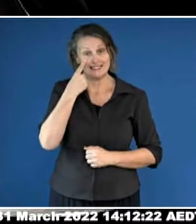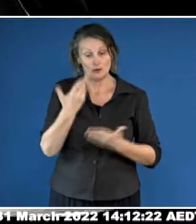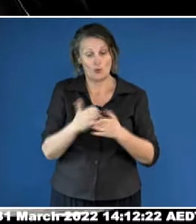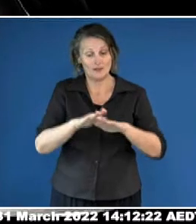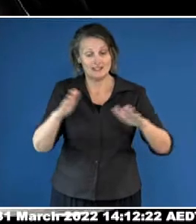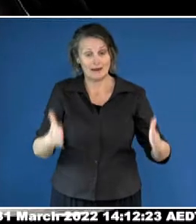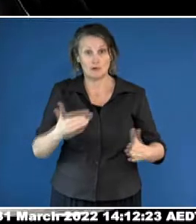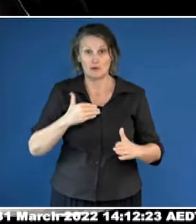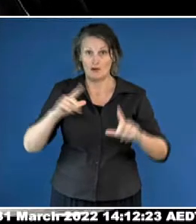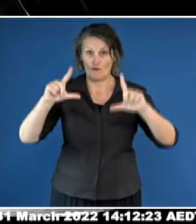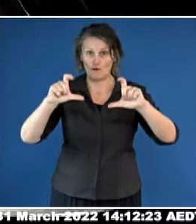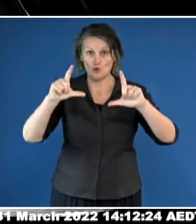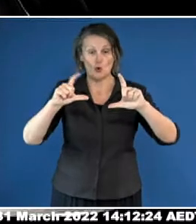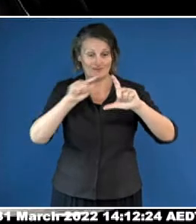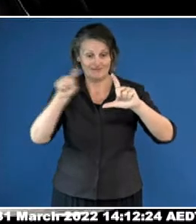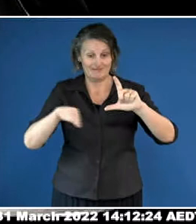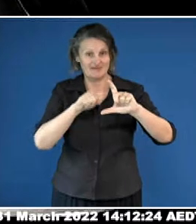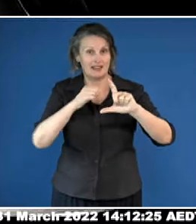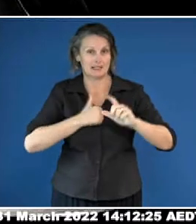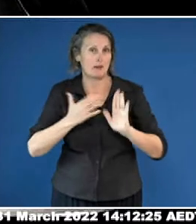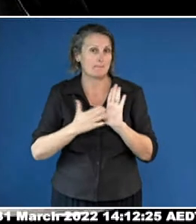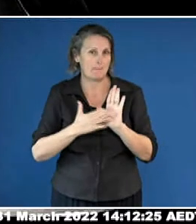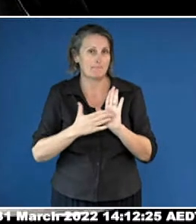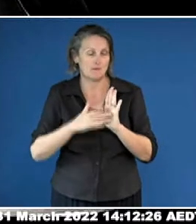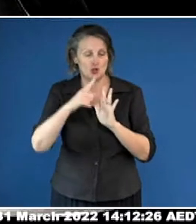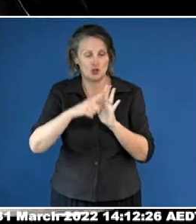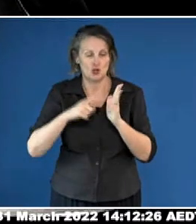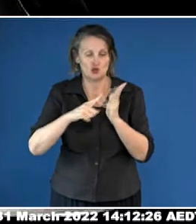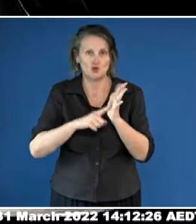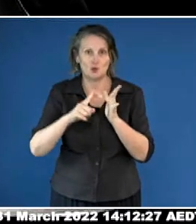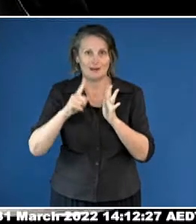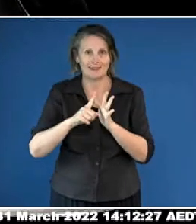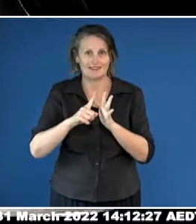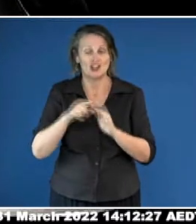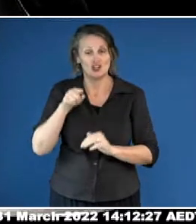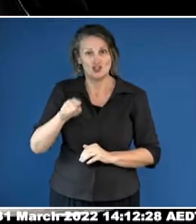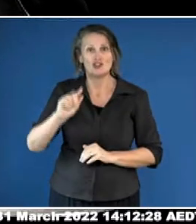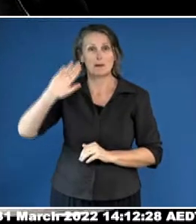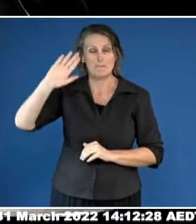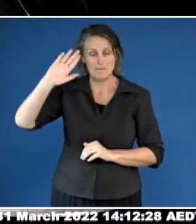My mum was a victim-survivor, having experienced multiple intersecting and ongoing